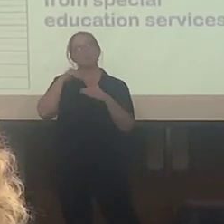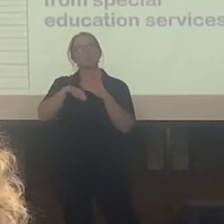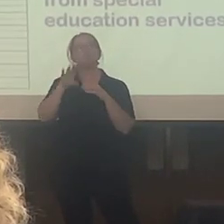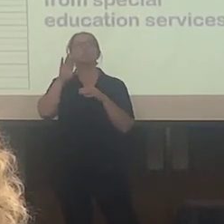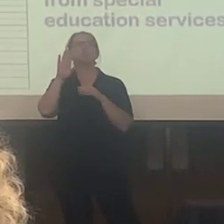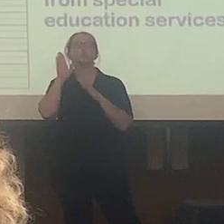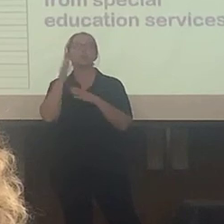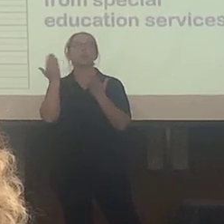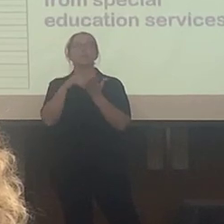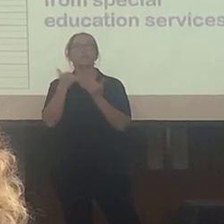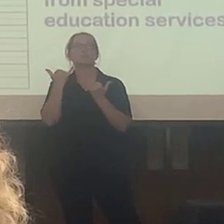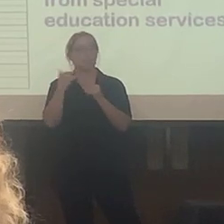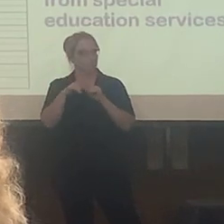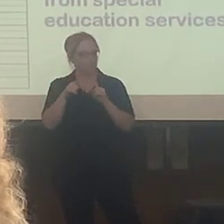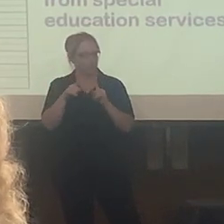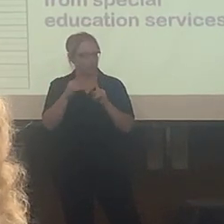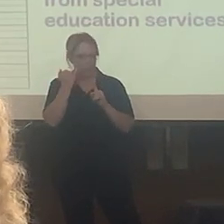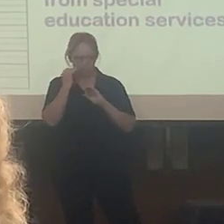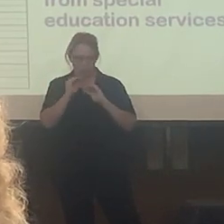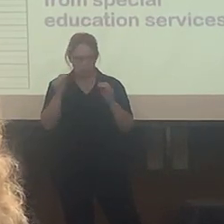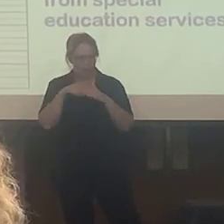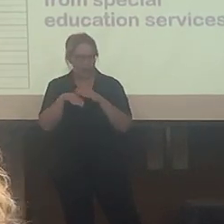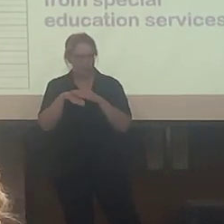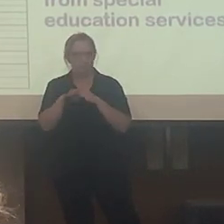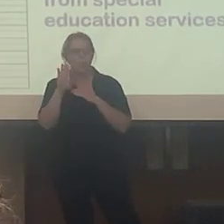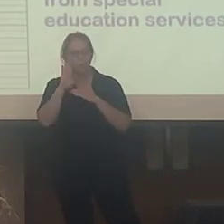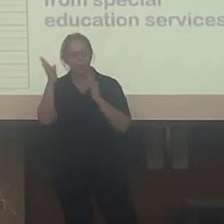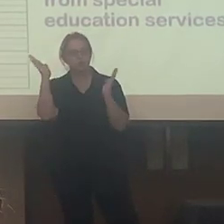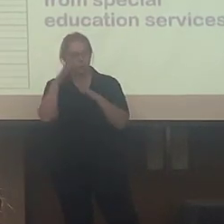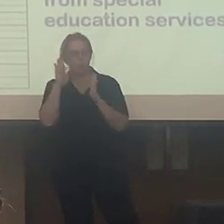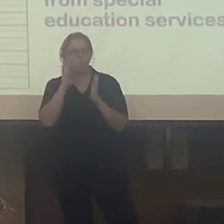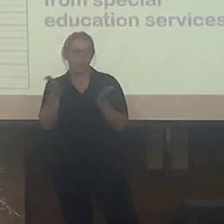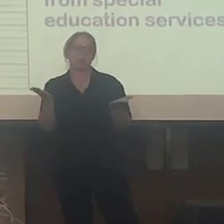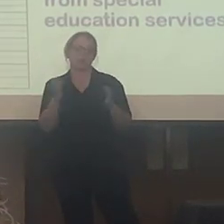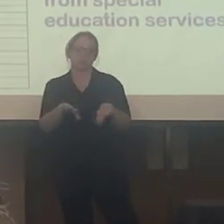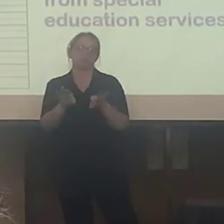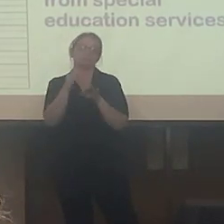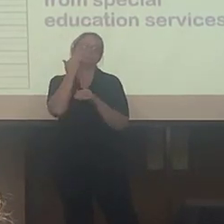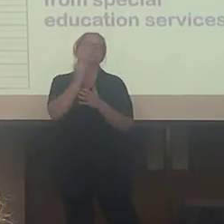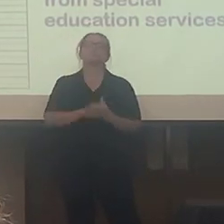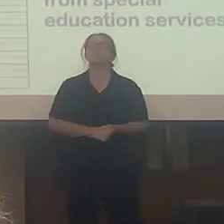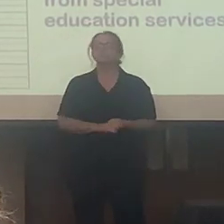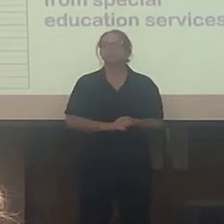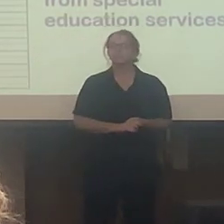but they will if they can't have access so it's critical to know that i think something to talk